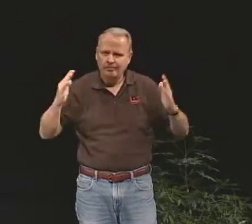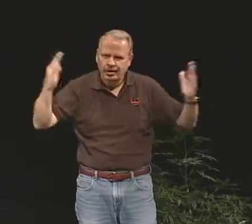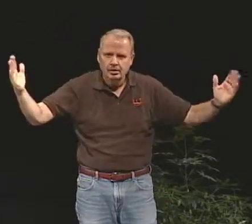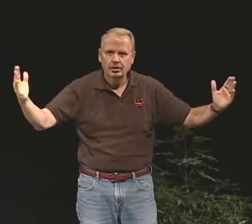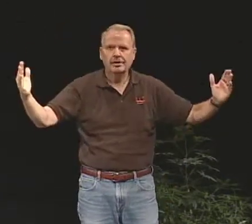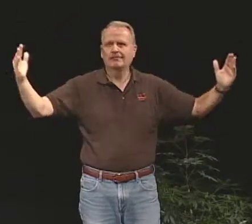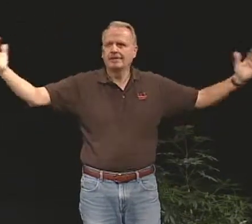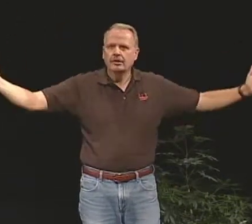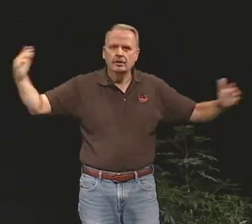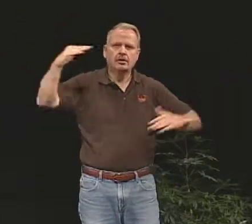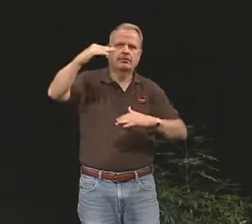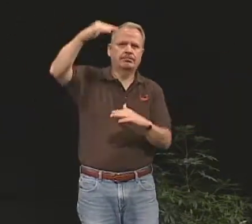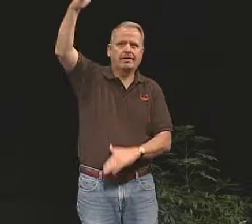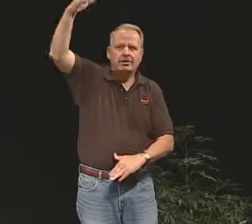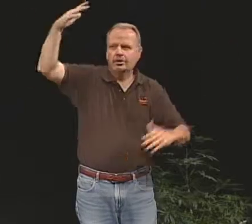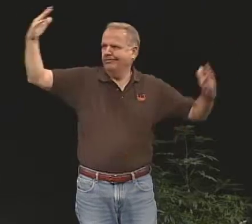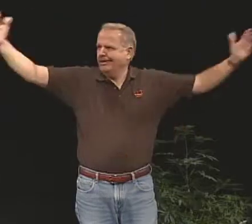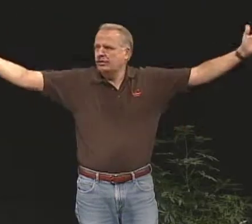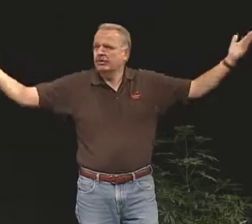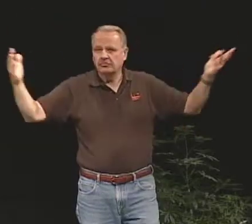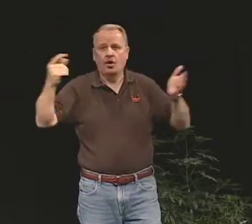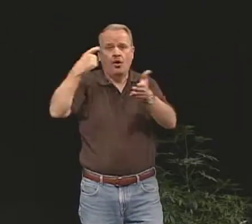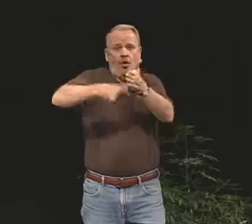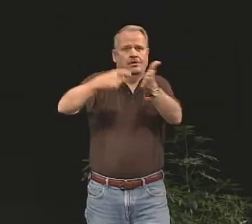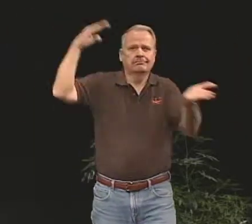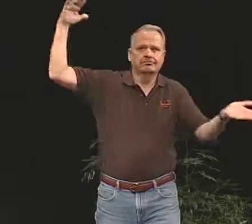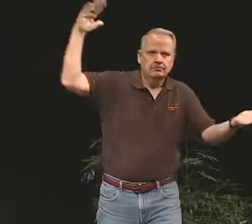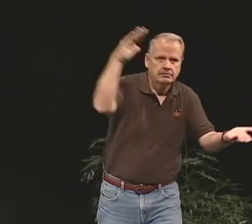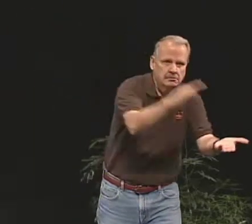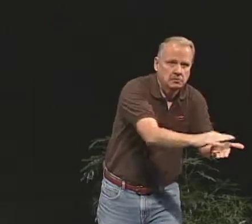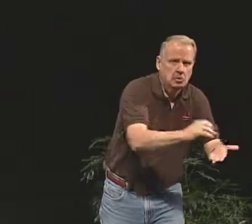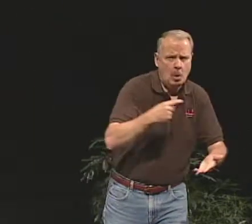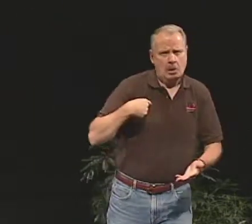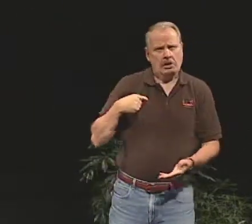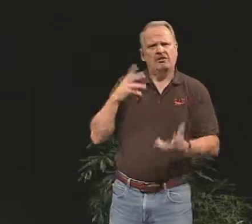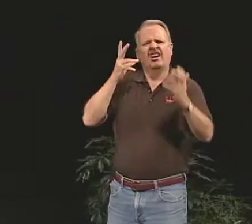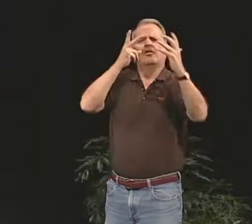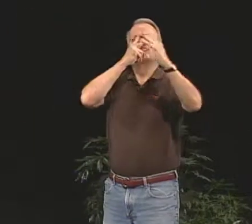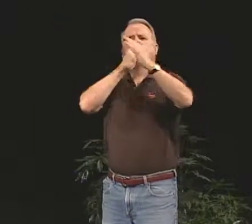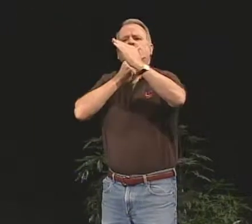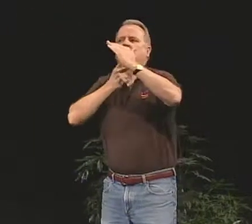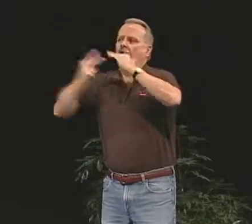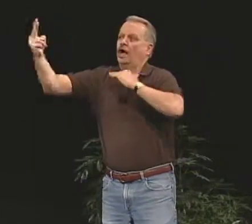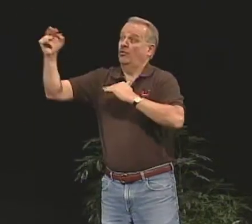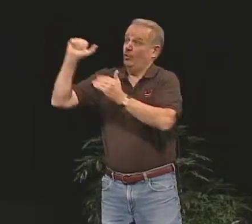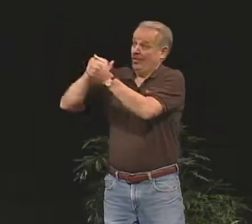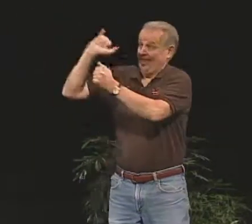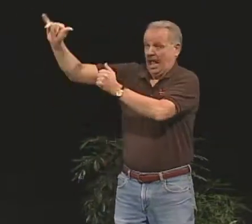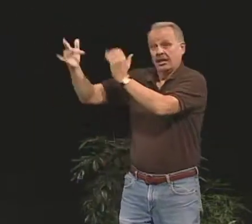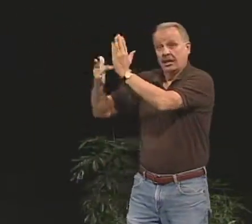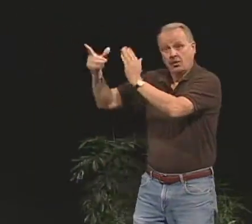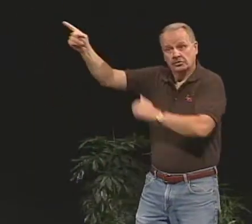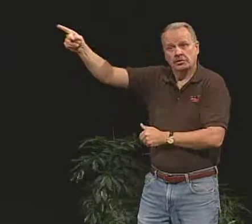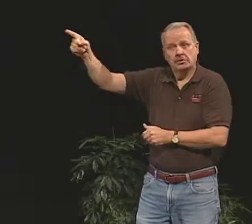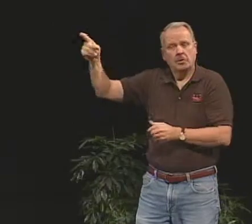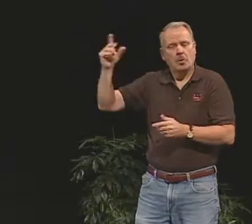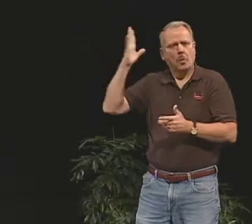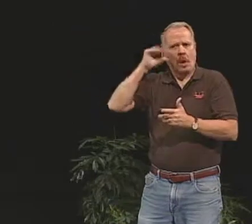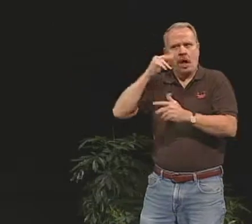we know that technology will advance further and further, especially TV technology. The prices have come down.